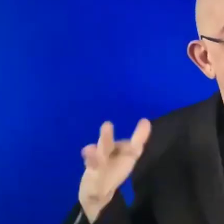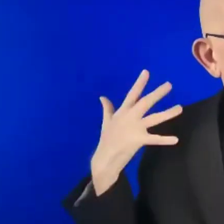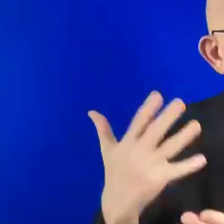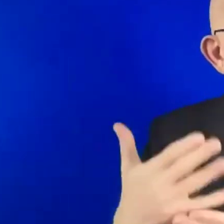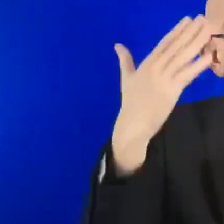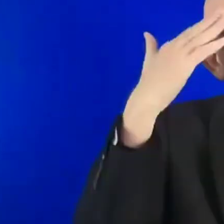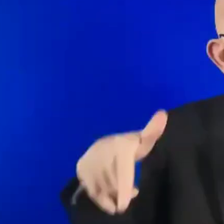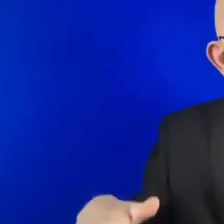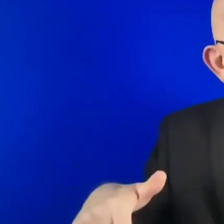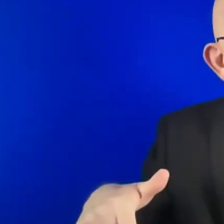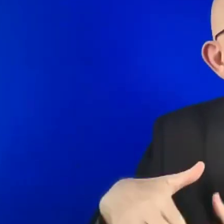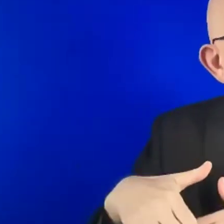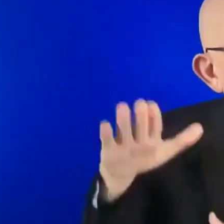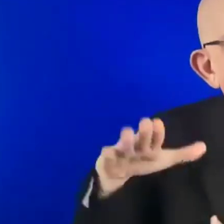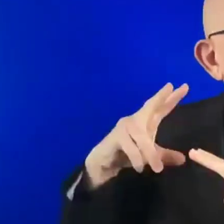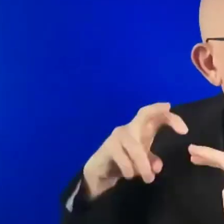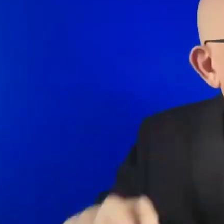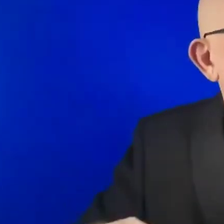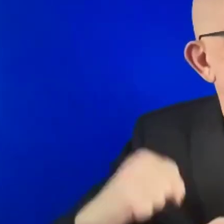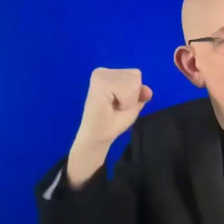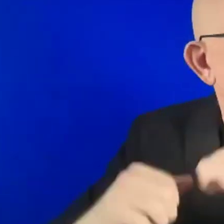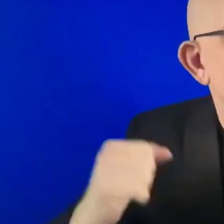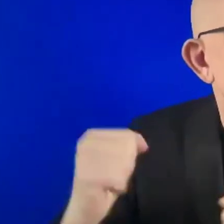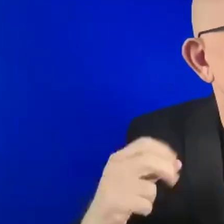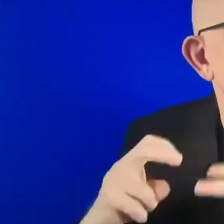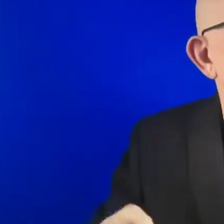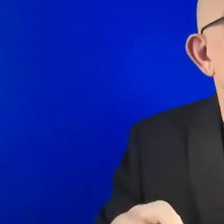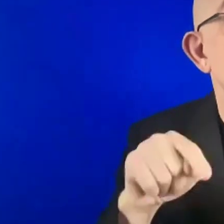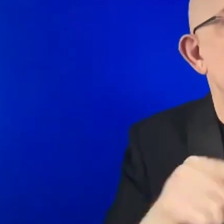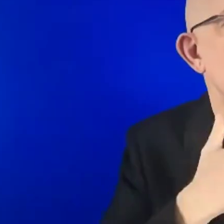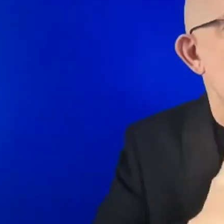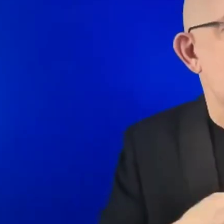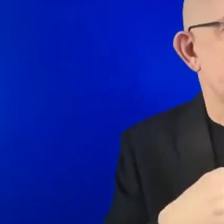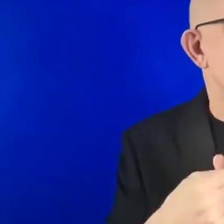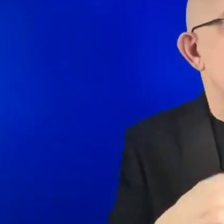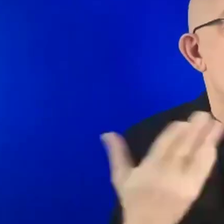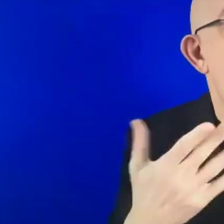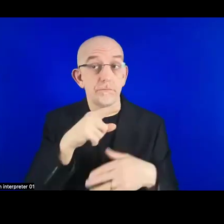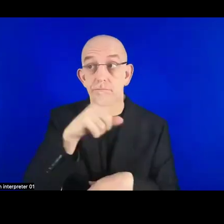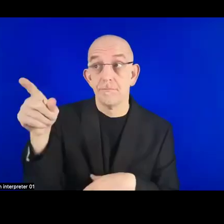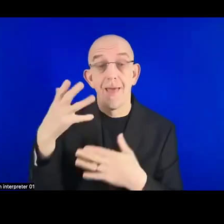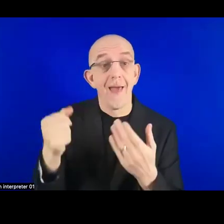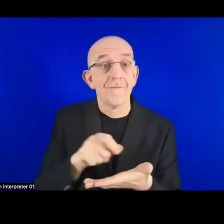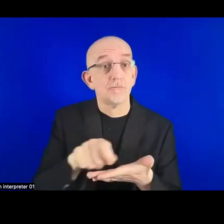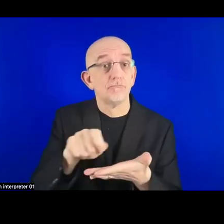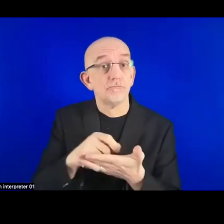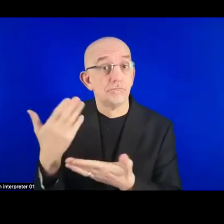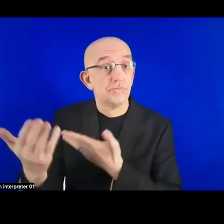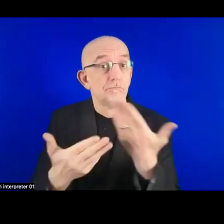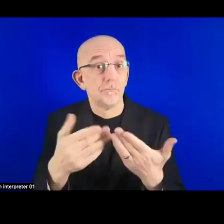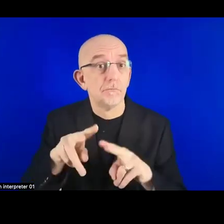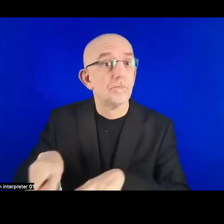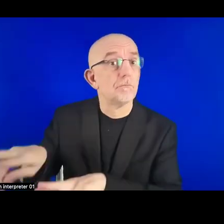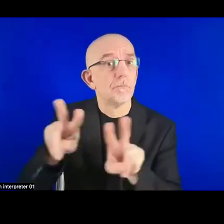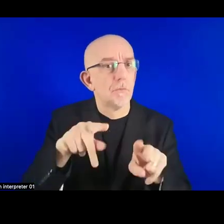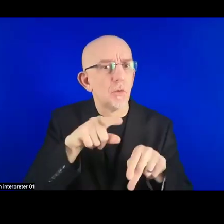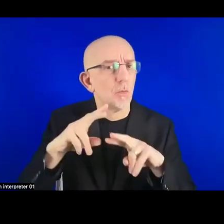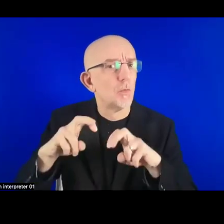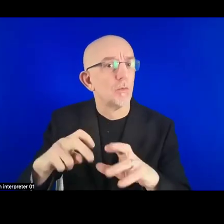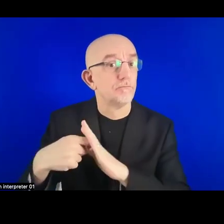looking forward to discuss your proposals with you. Thank you.